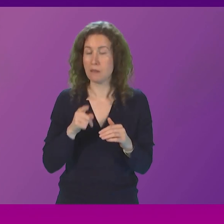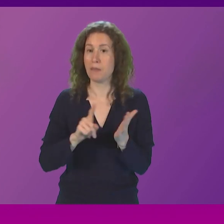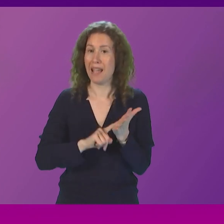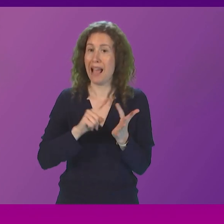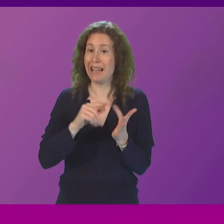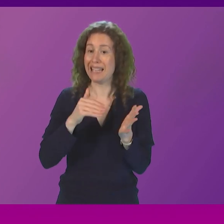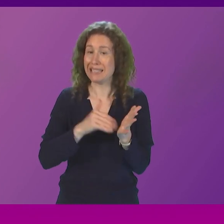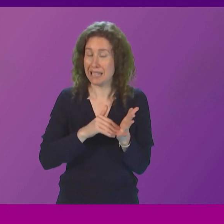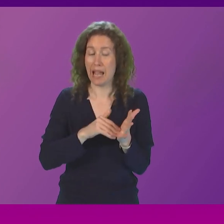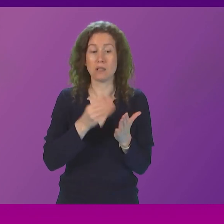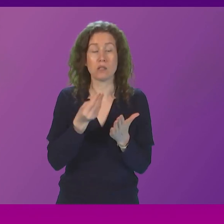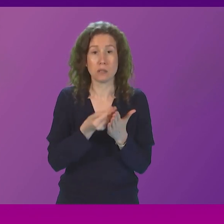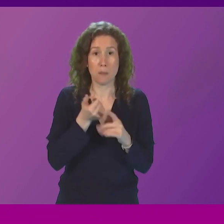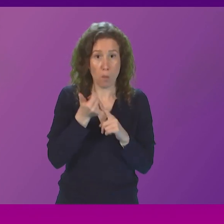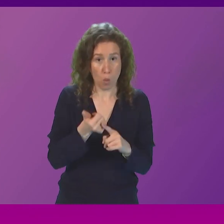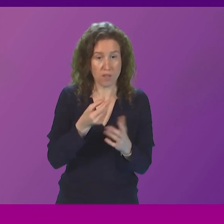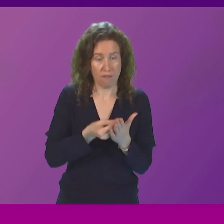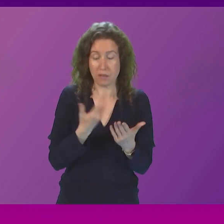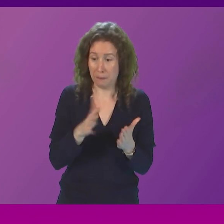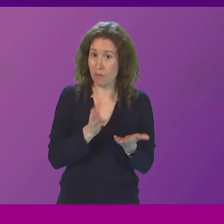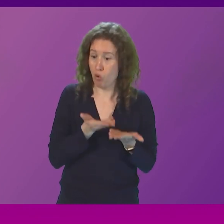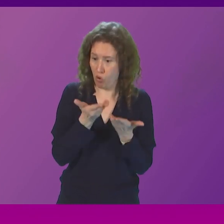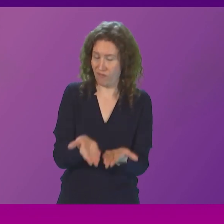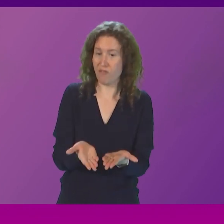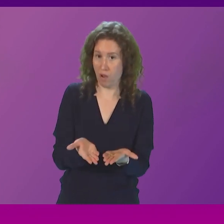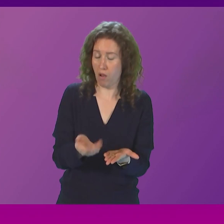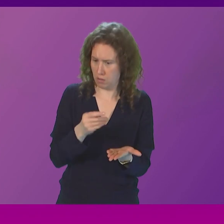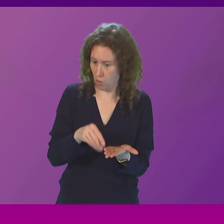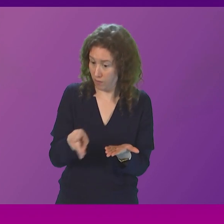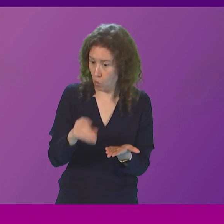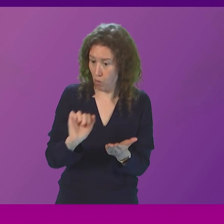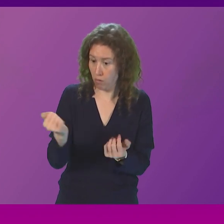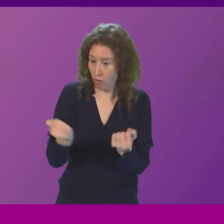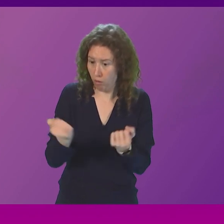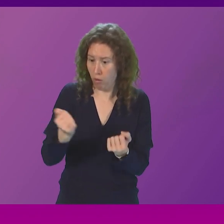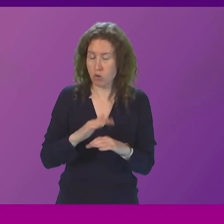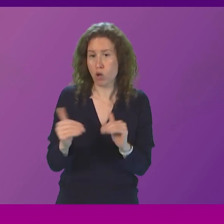fund offered financial support towards the disposal of non-LEZ-compliant vehicles.